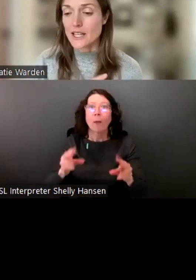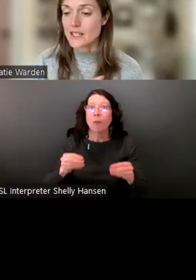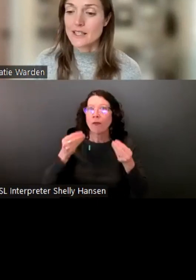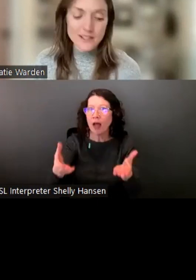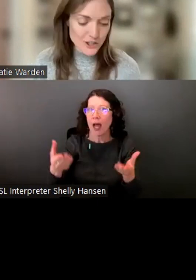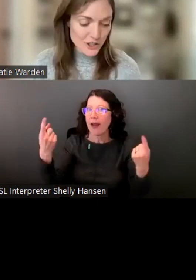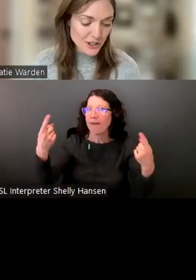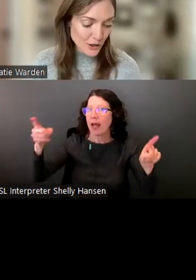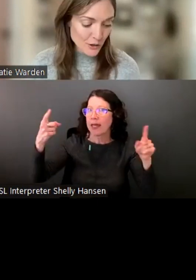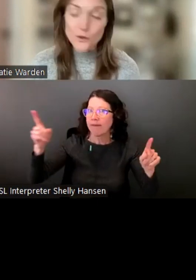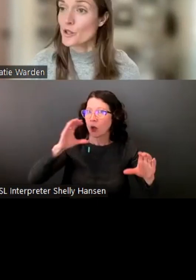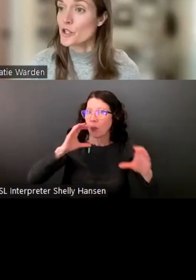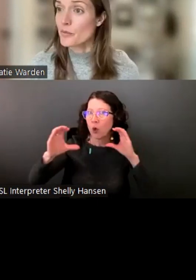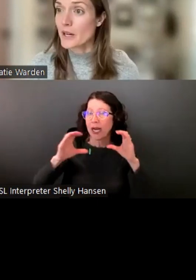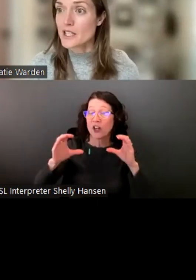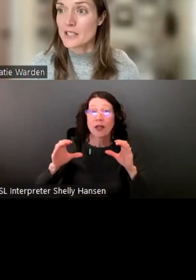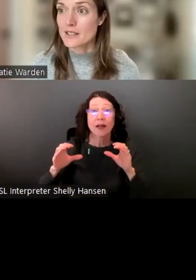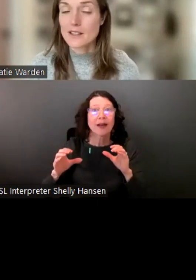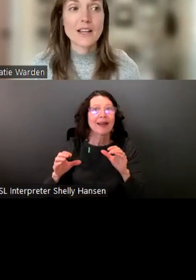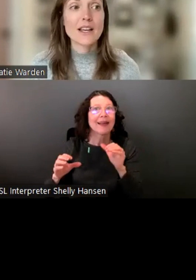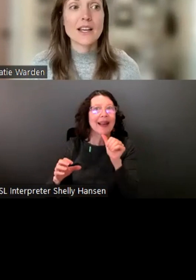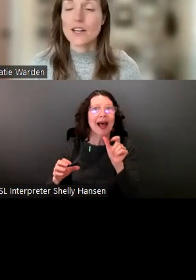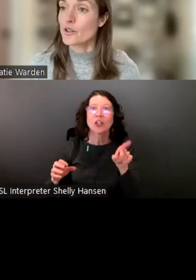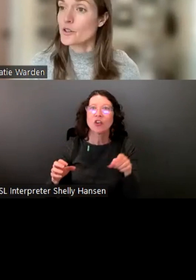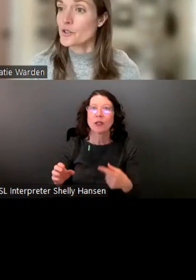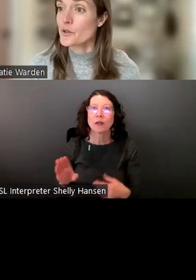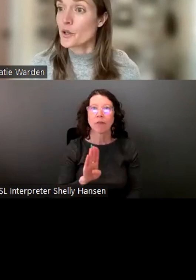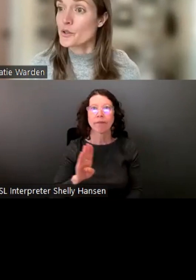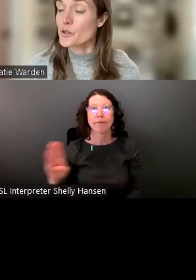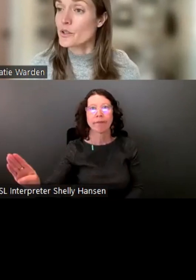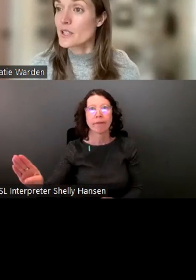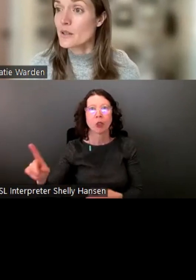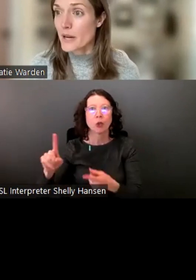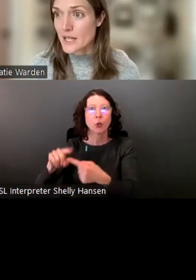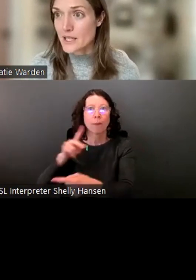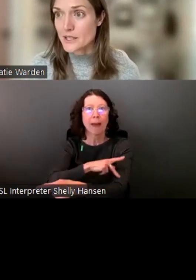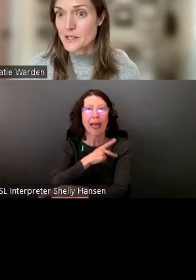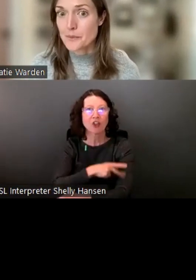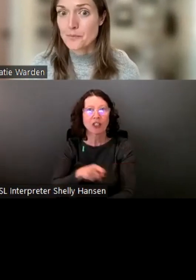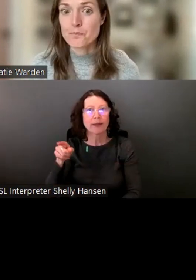It doesn't just go towards your patients, it also goes towards companions.